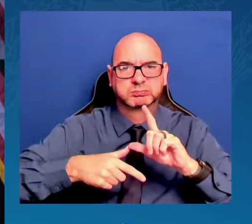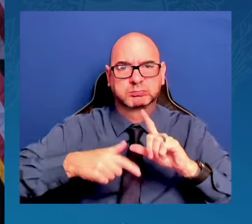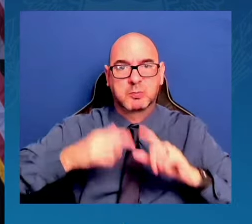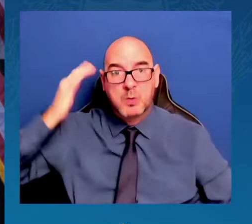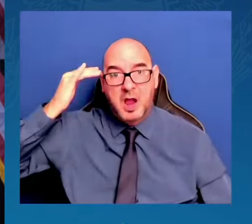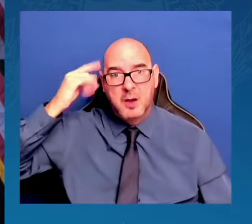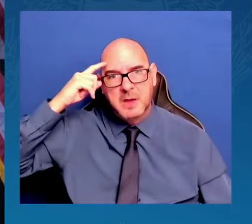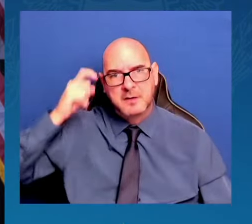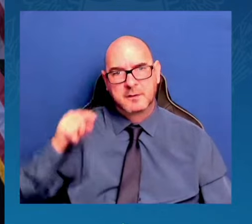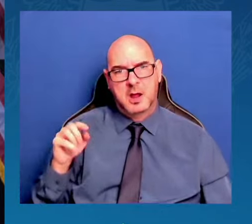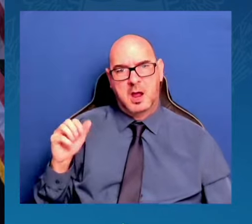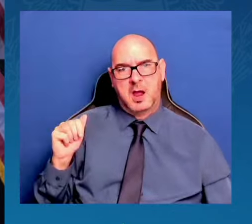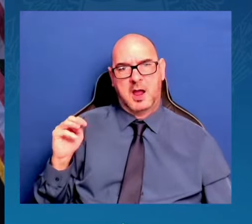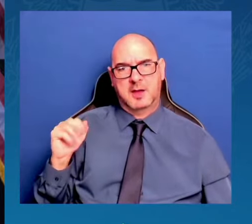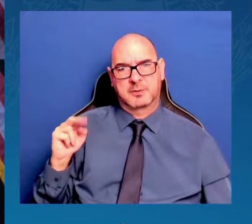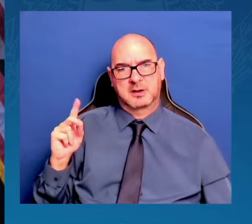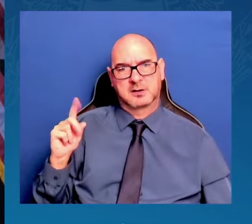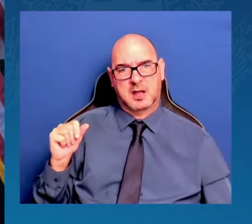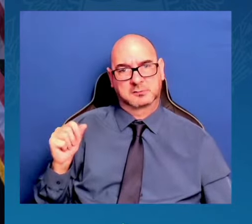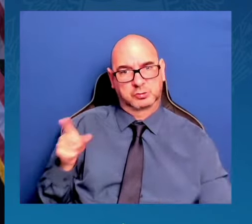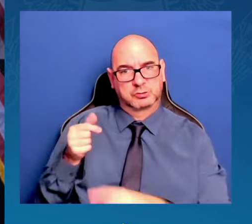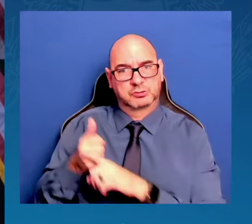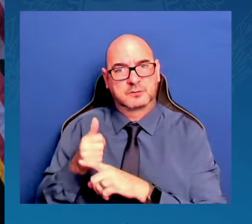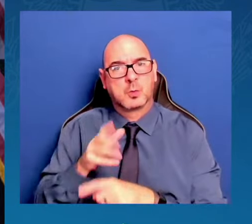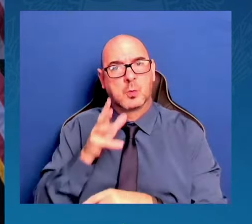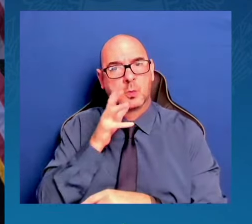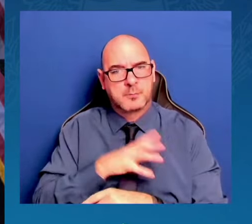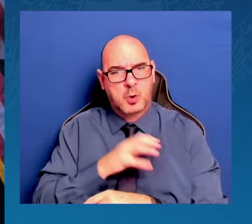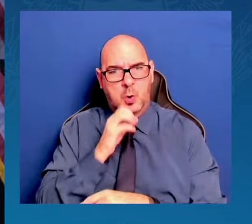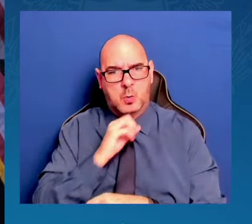it meant, in the midst of a miscarriage,